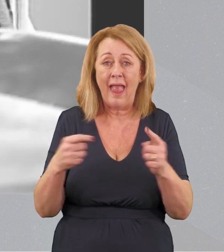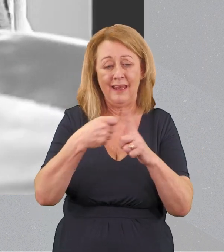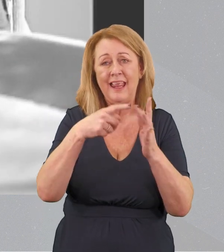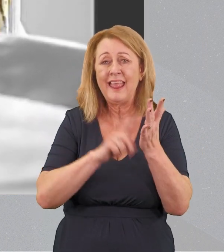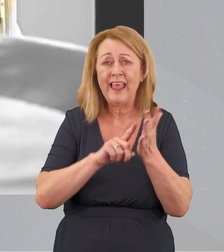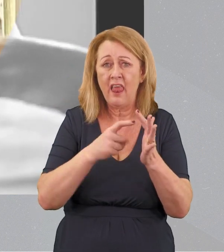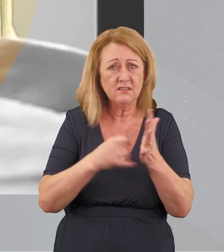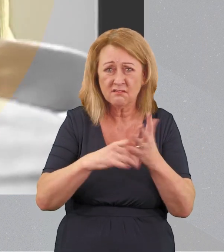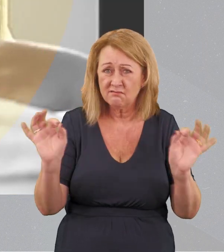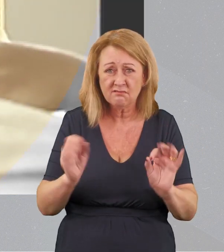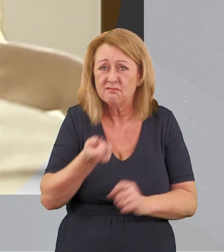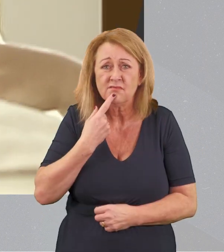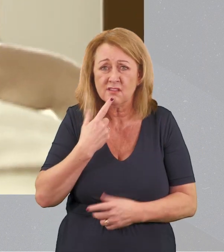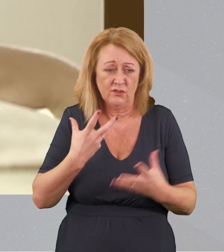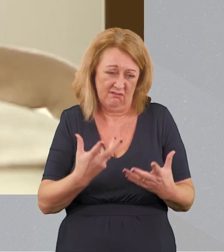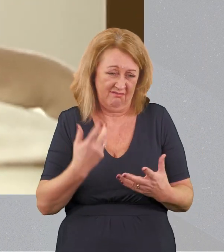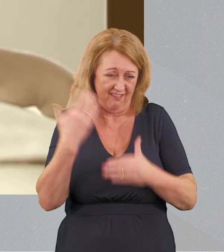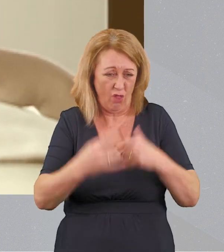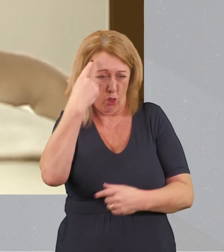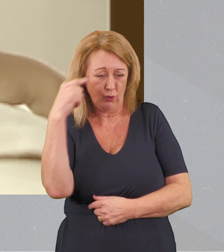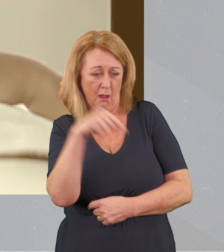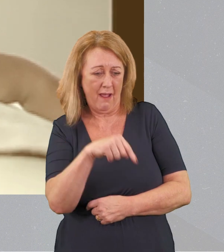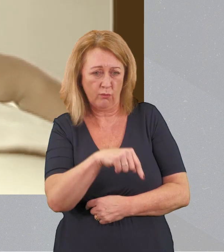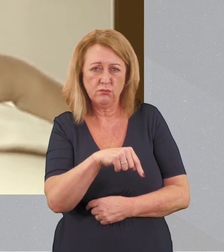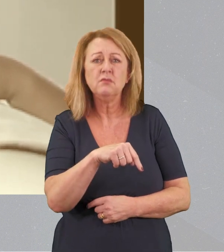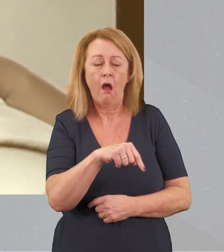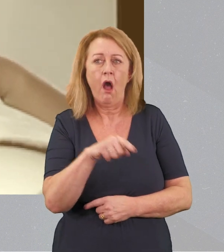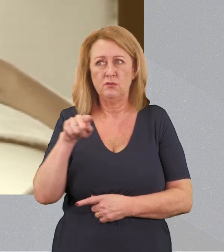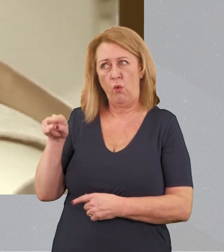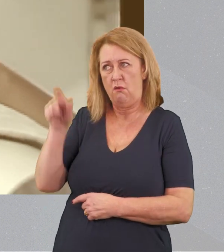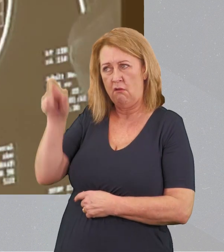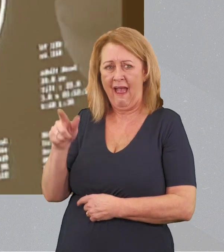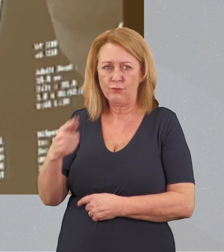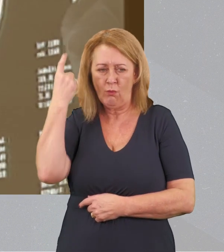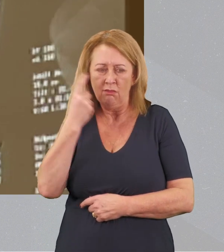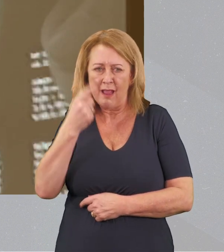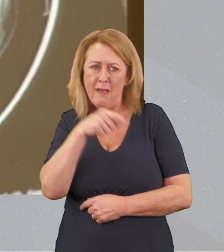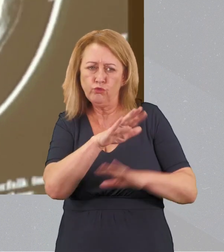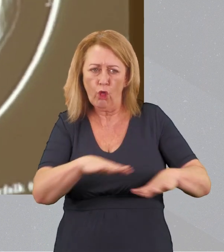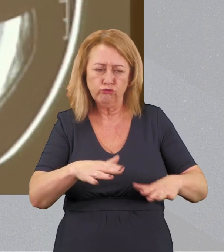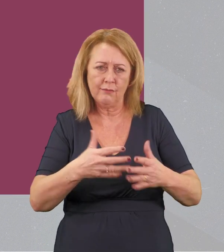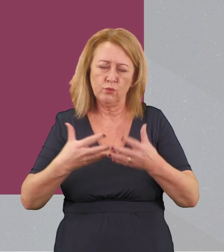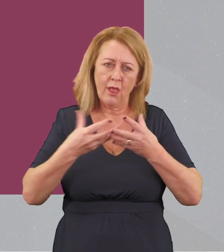It took people that were actually really thinking about the children as individuals to advocate for that change.